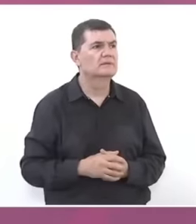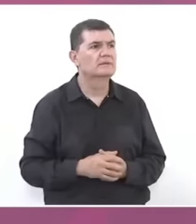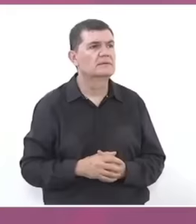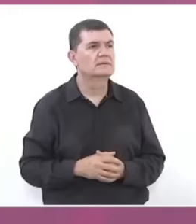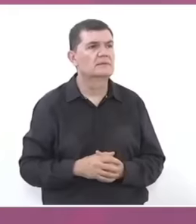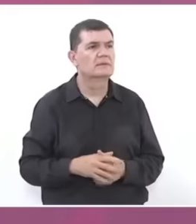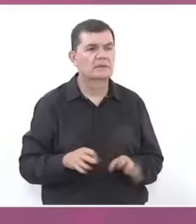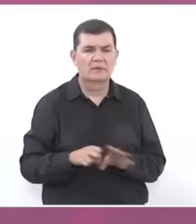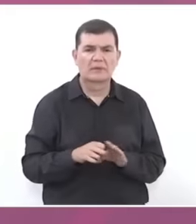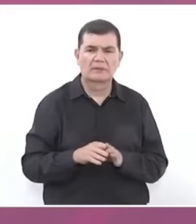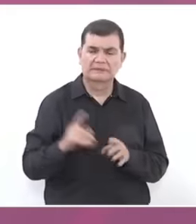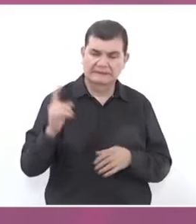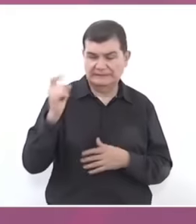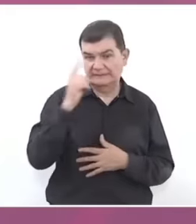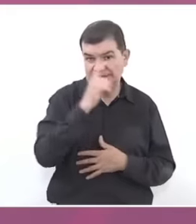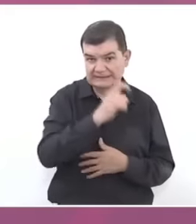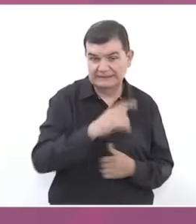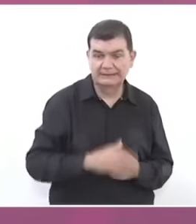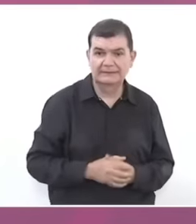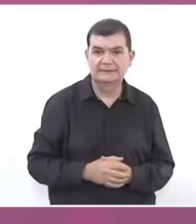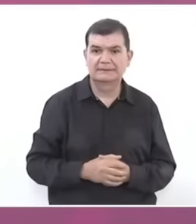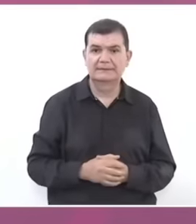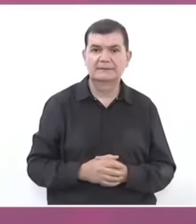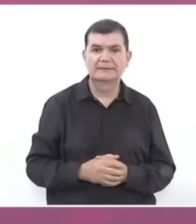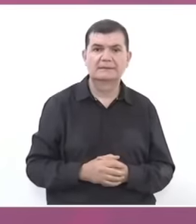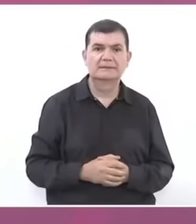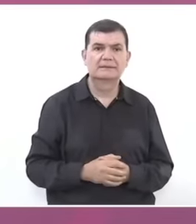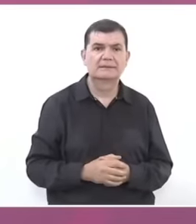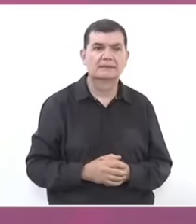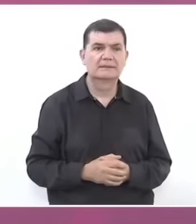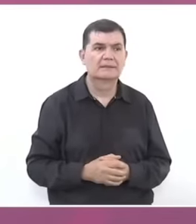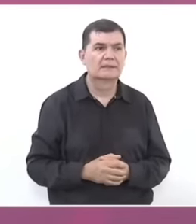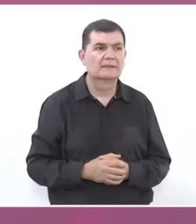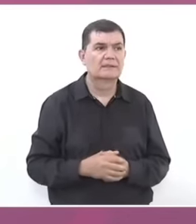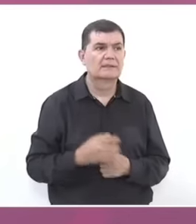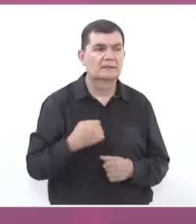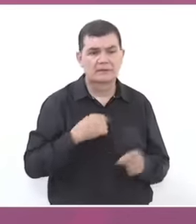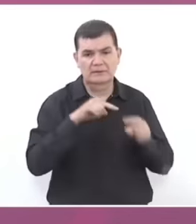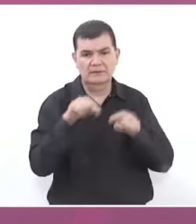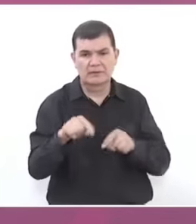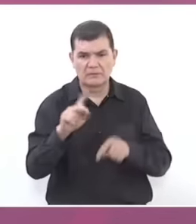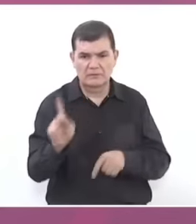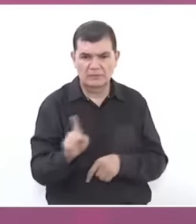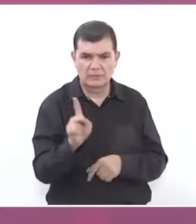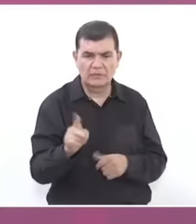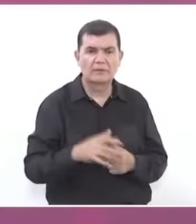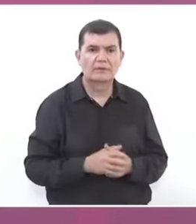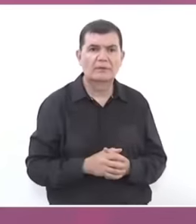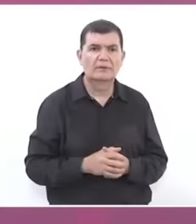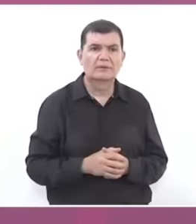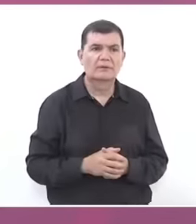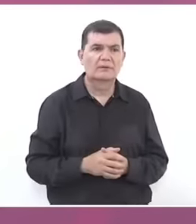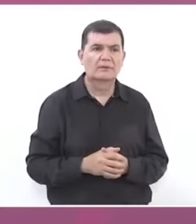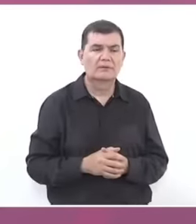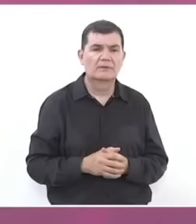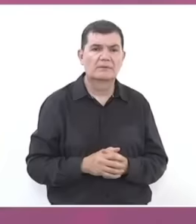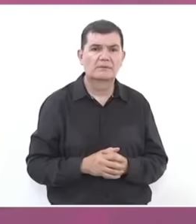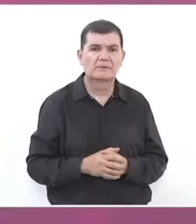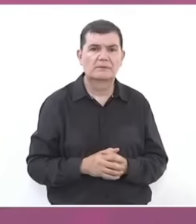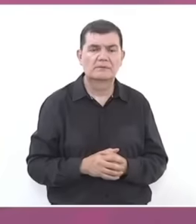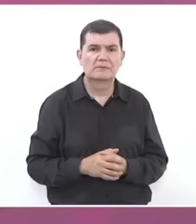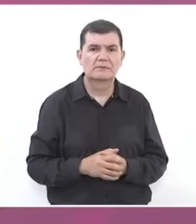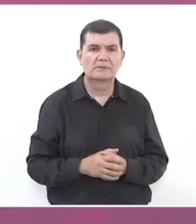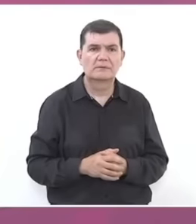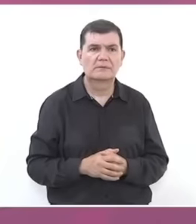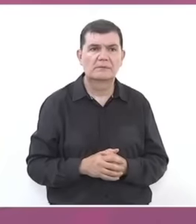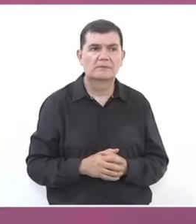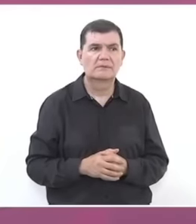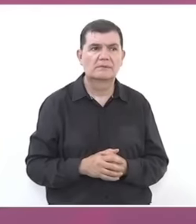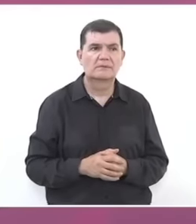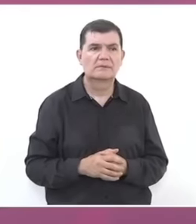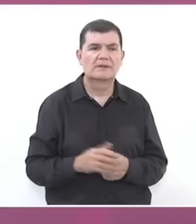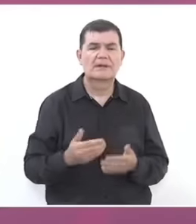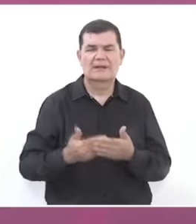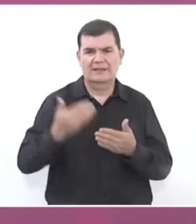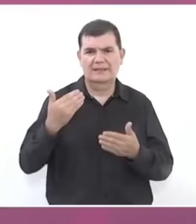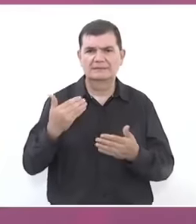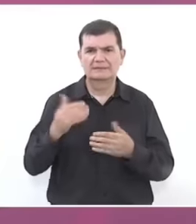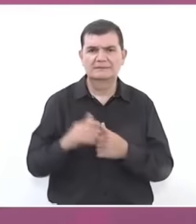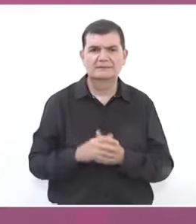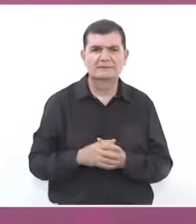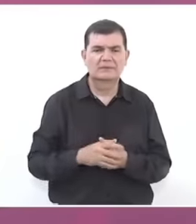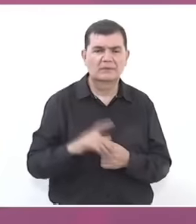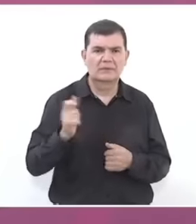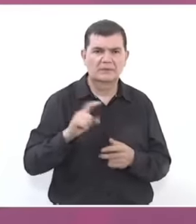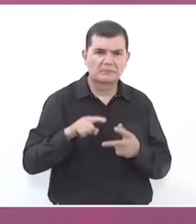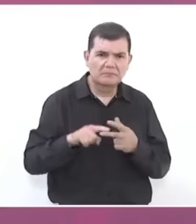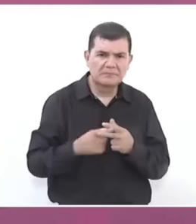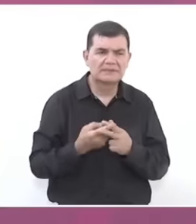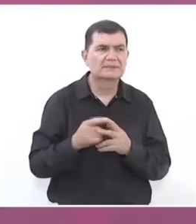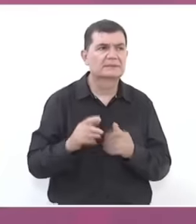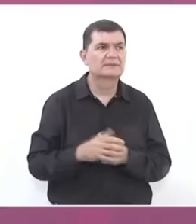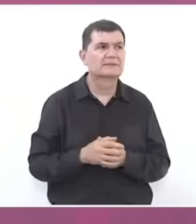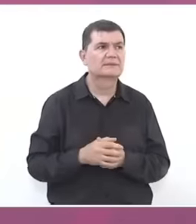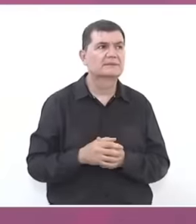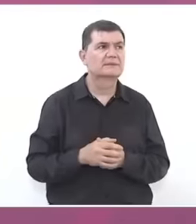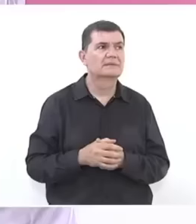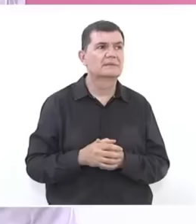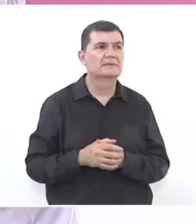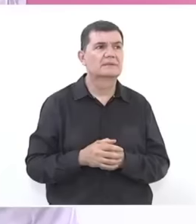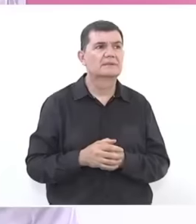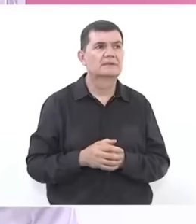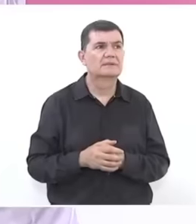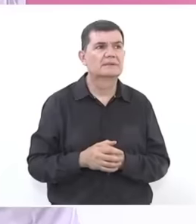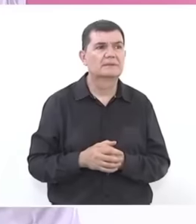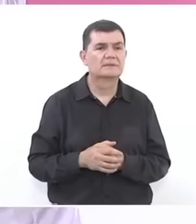cannon, we arrived at the towns and no Well before when we started There in my land, we arrived